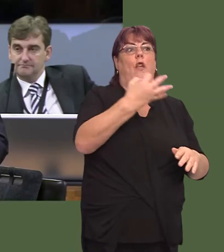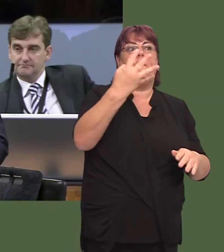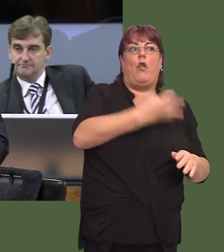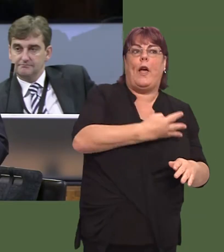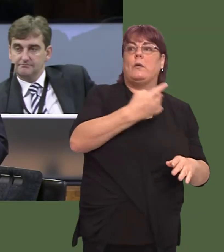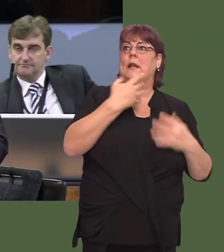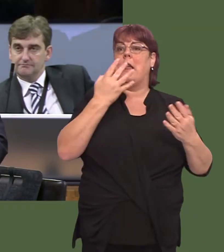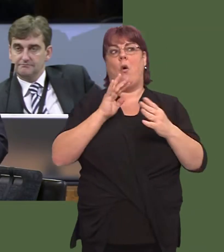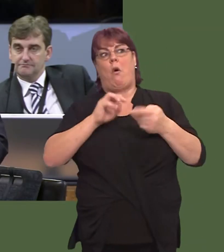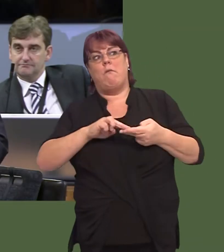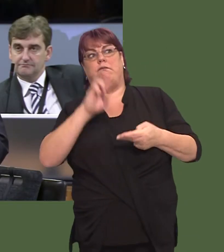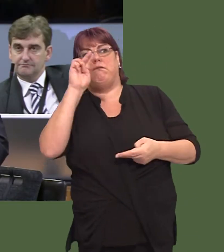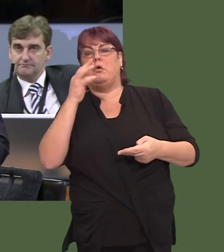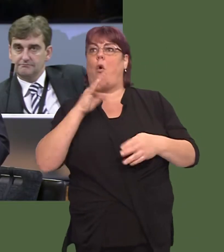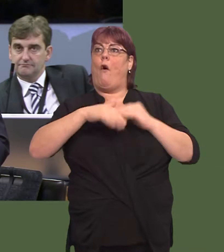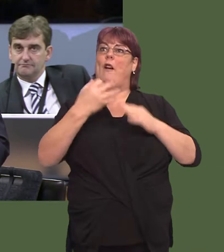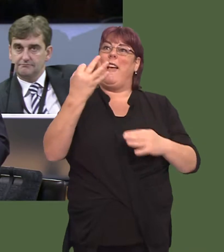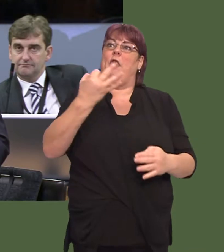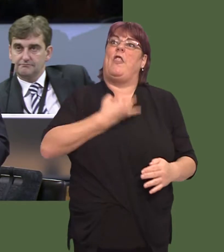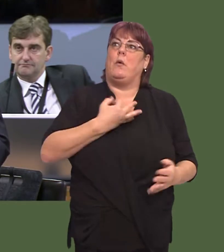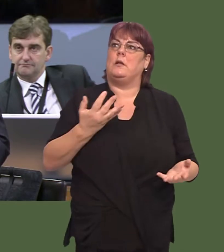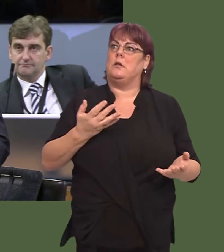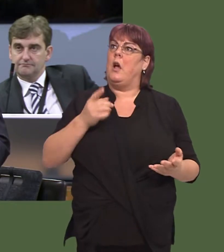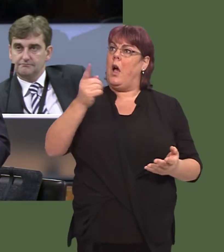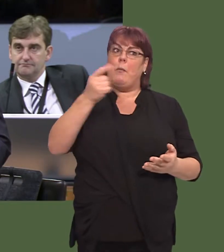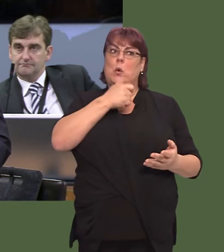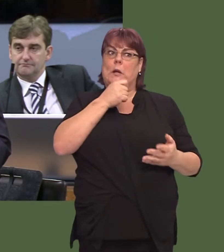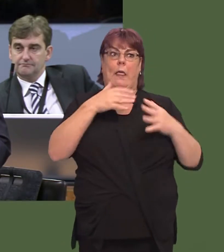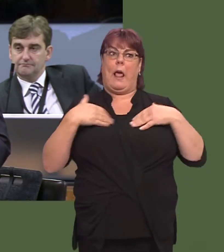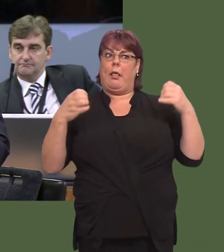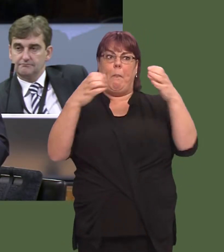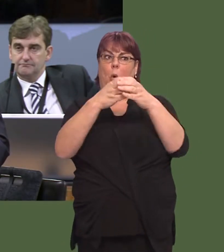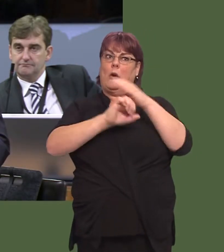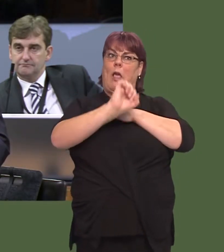I used the deficit figures that the health board themselves have published in their board report.